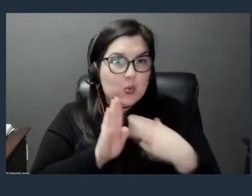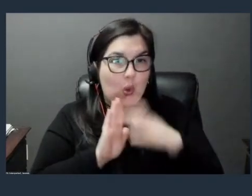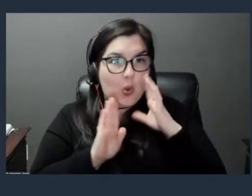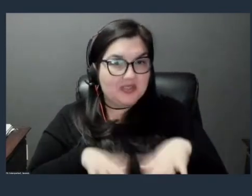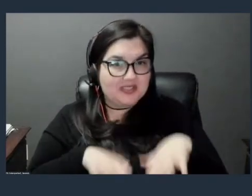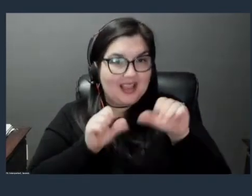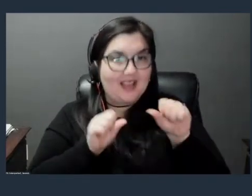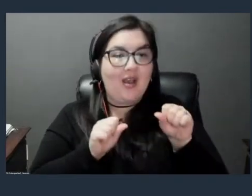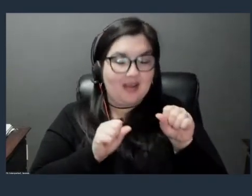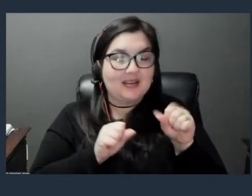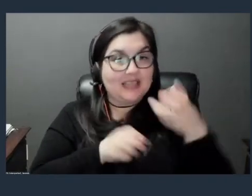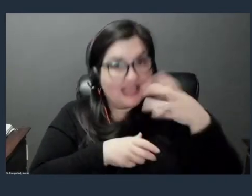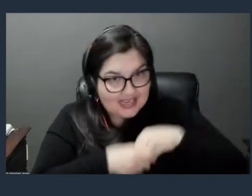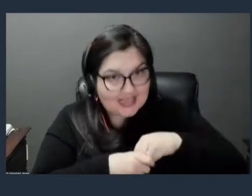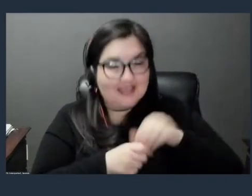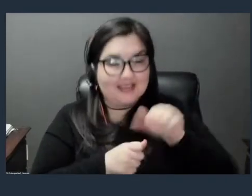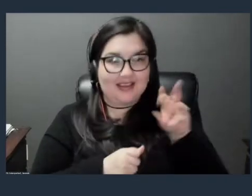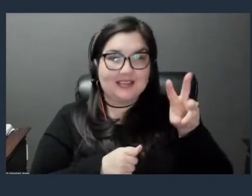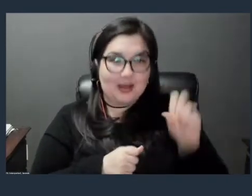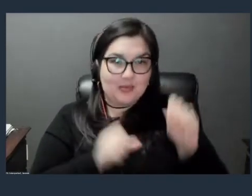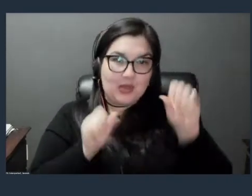And then you can do these permissions based on that.